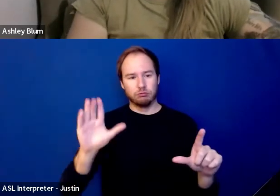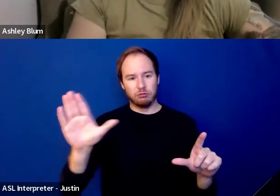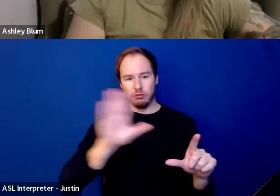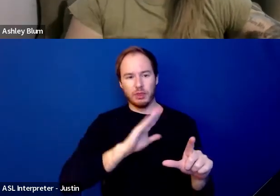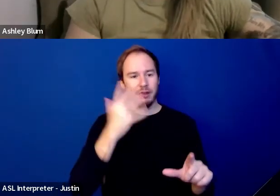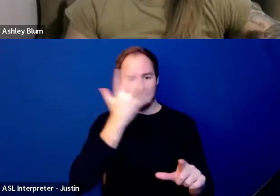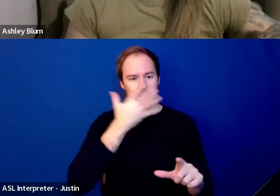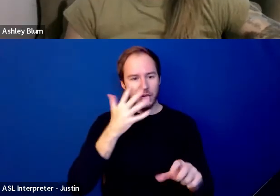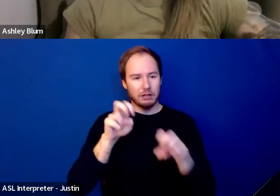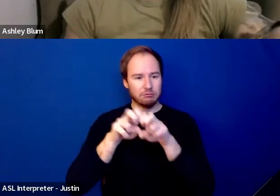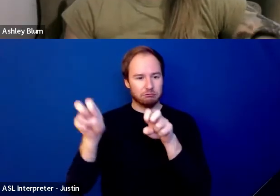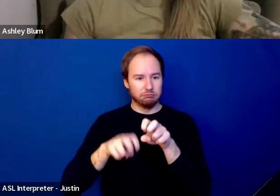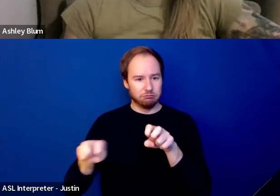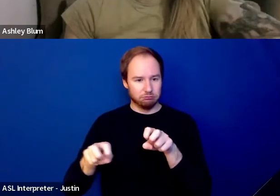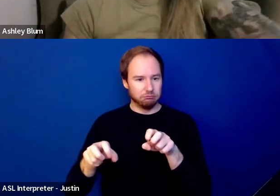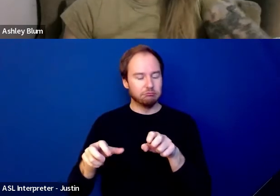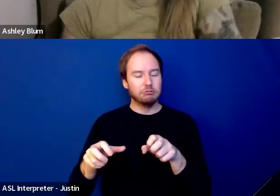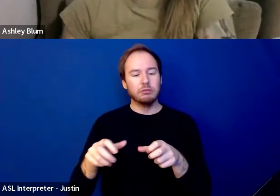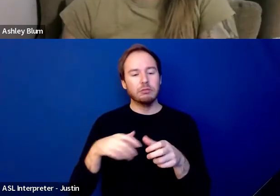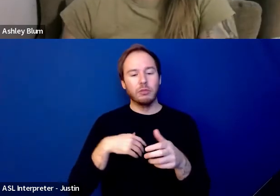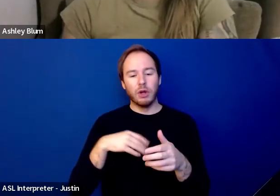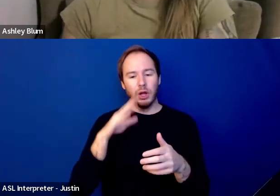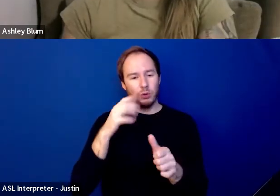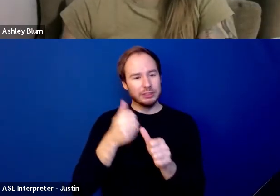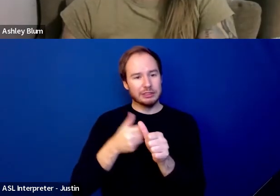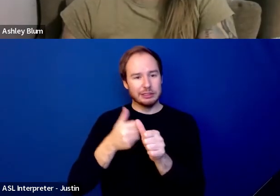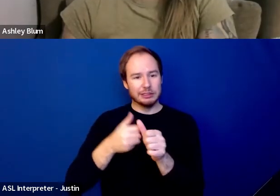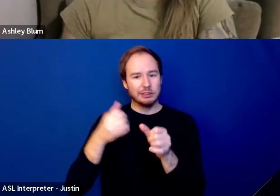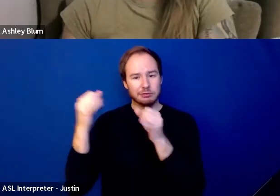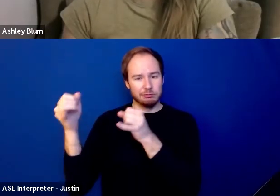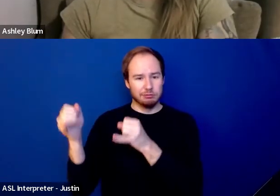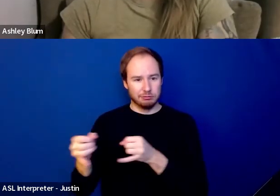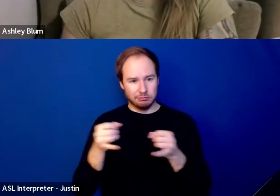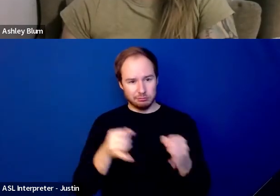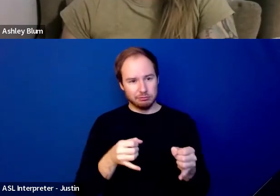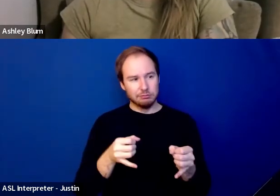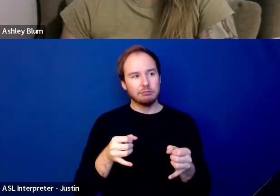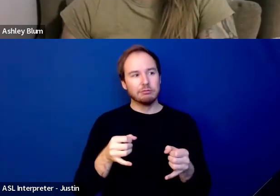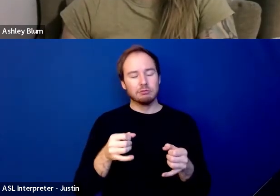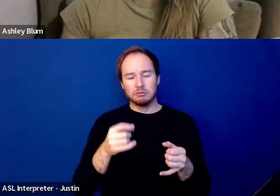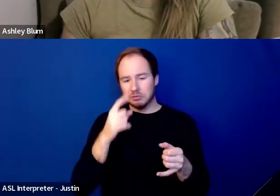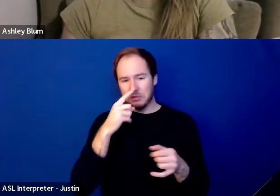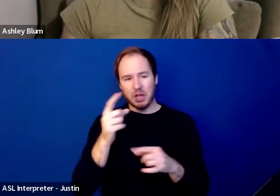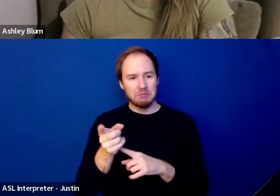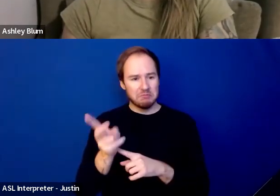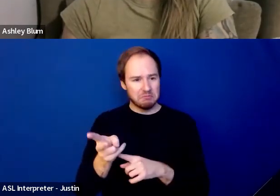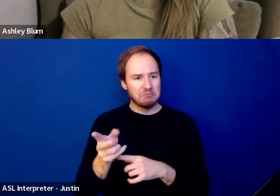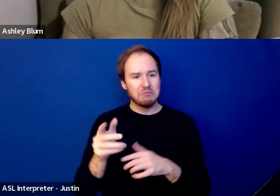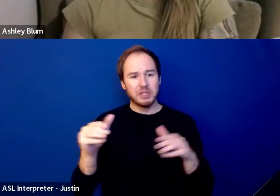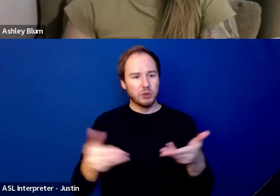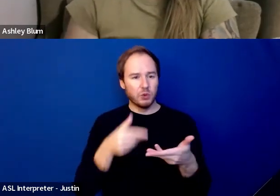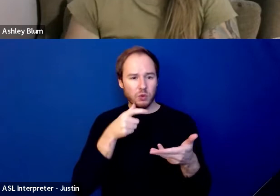And to kick this off, I'm just gonna ask each of them, and I'll just ask you each one by one to maybe spend a few minutes introducing yourselves,